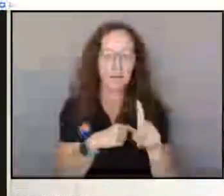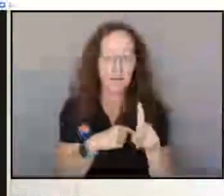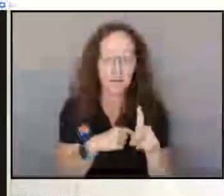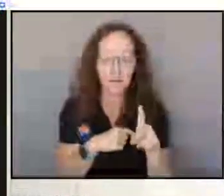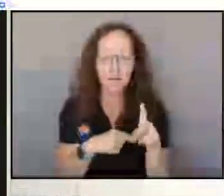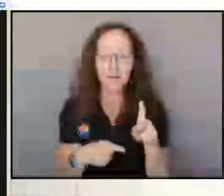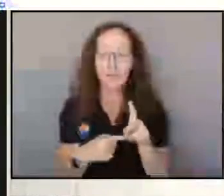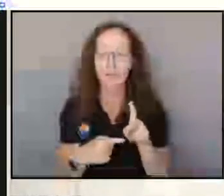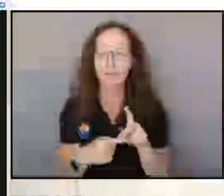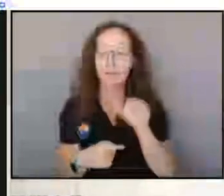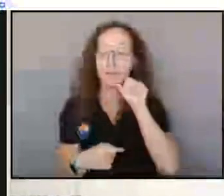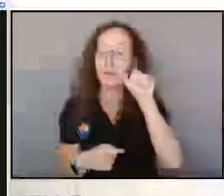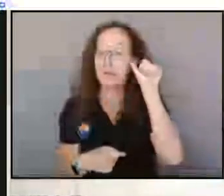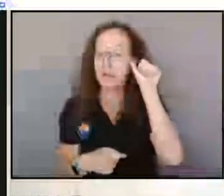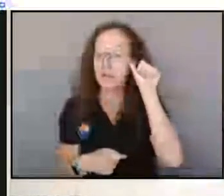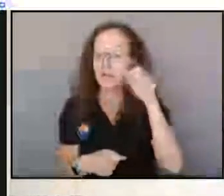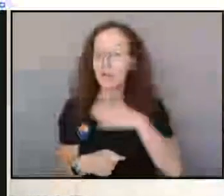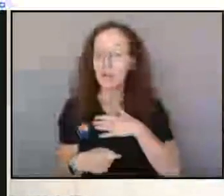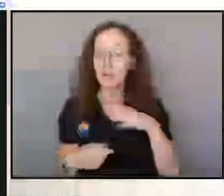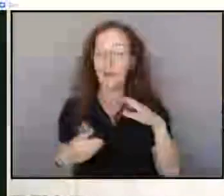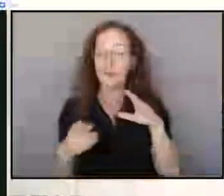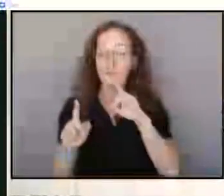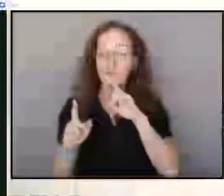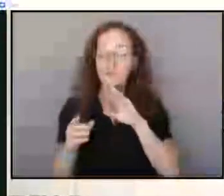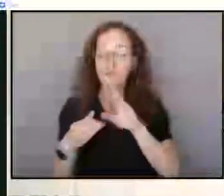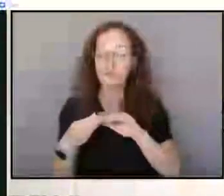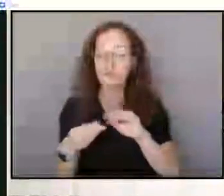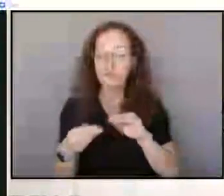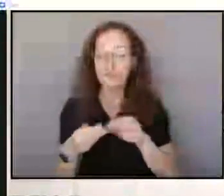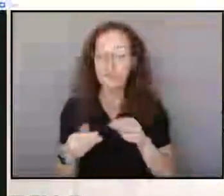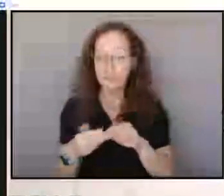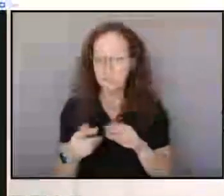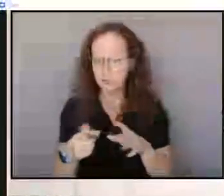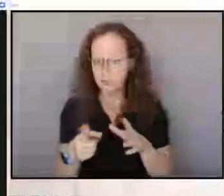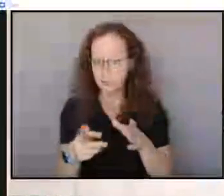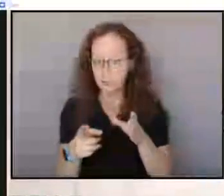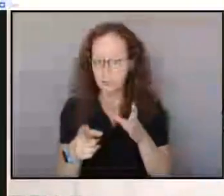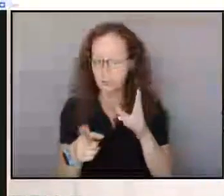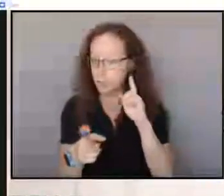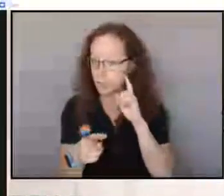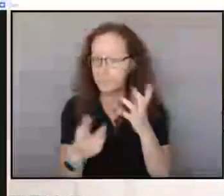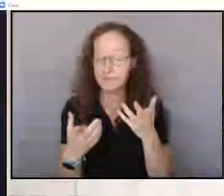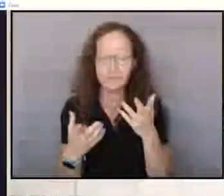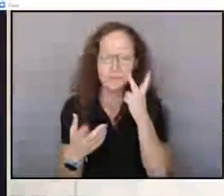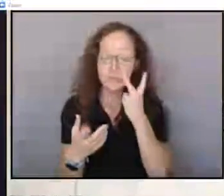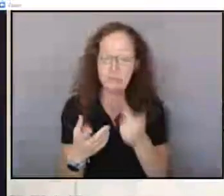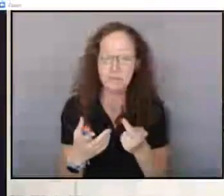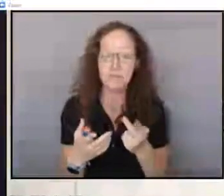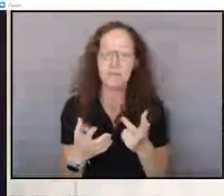OUT OF THE EAST. THEY PUSHED SOME FINGERS DOWN OFF THE TOP OF SKYLINE